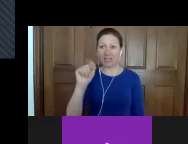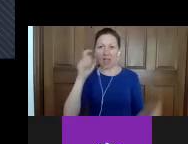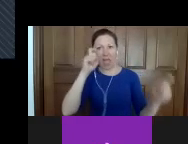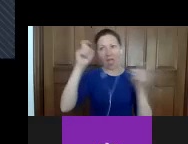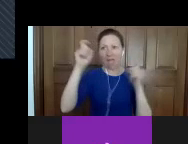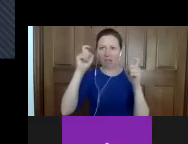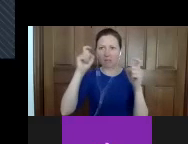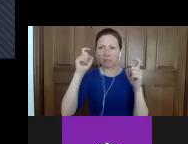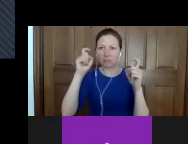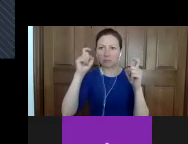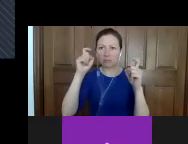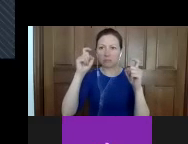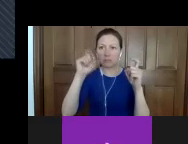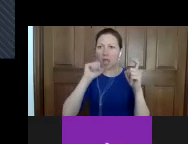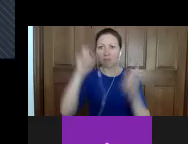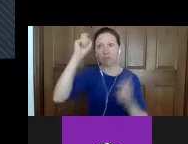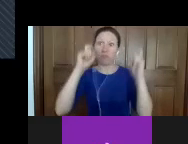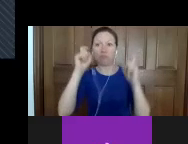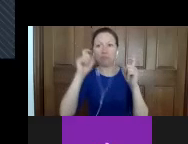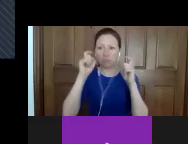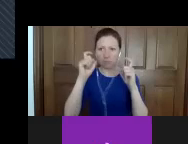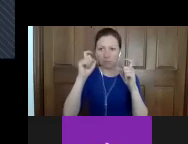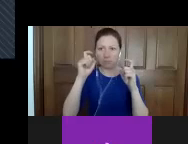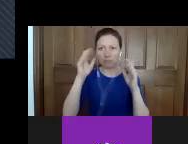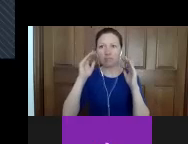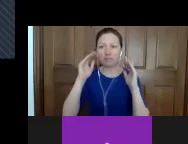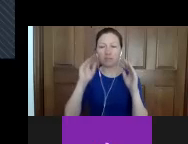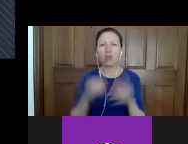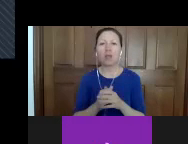disabilities. If you are autistic or if you have a different speaking style, if you have